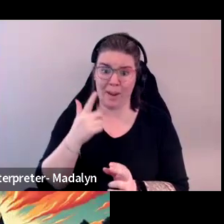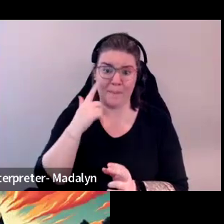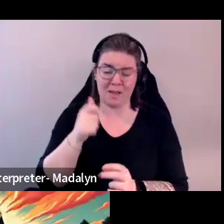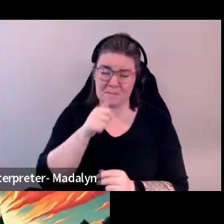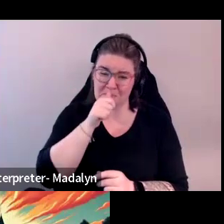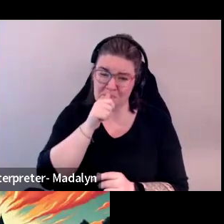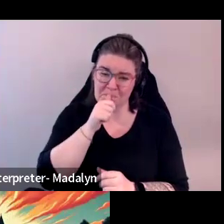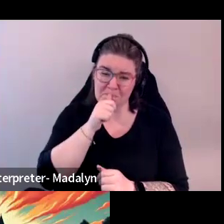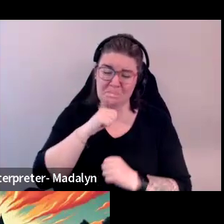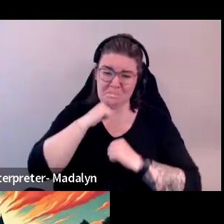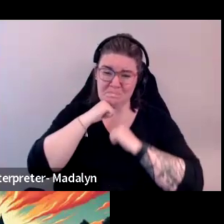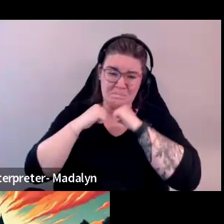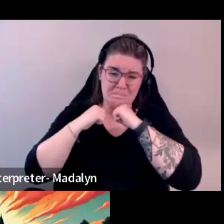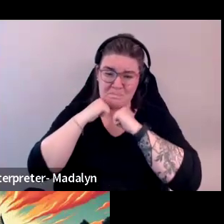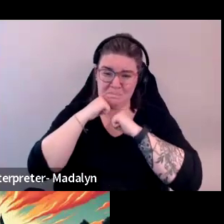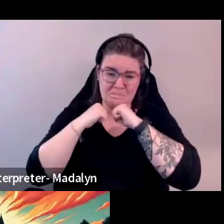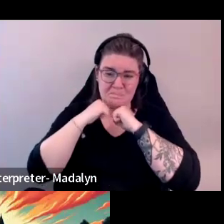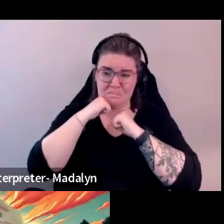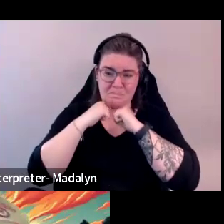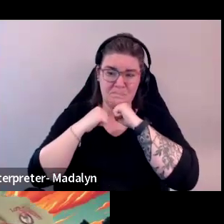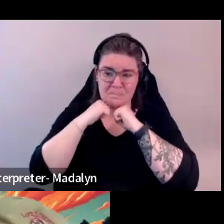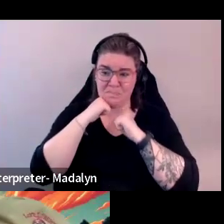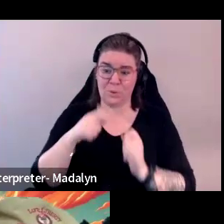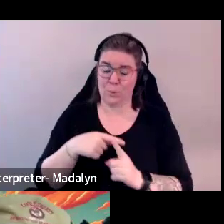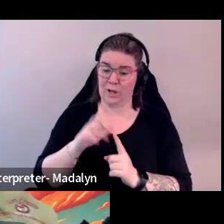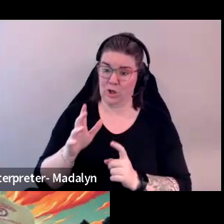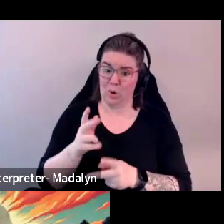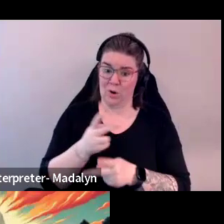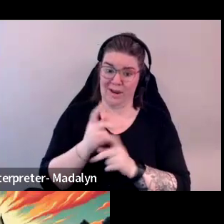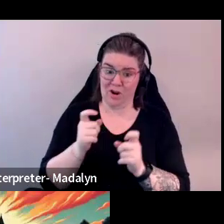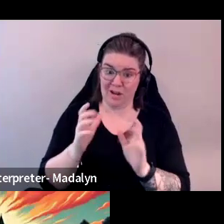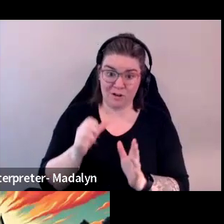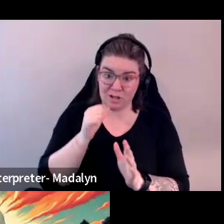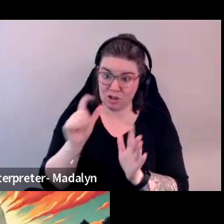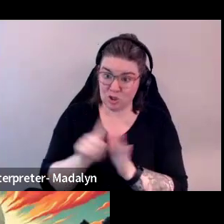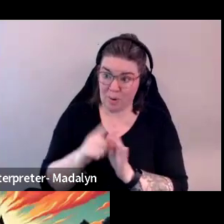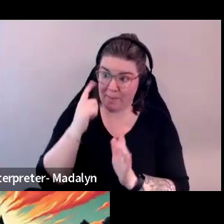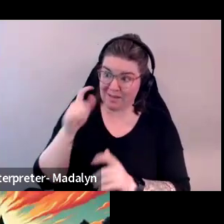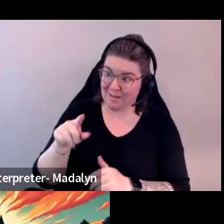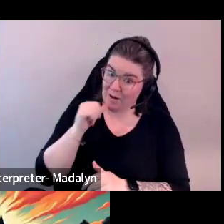Don Posh: because when you're. Tom Olin: 3, number. Don Posh: Doesn't show up because they're not getting paid enough money